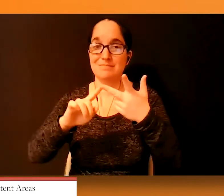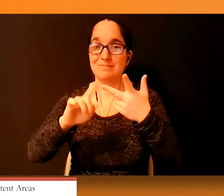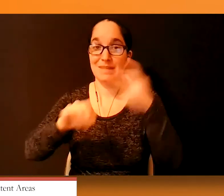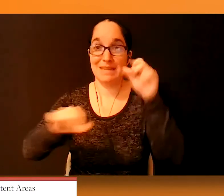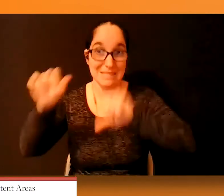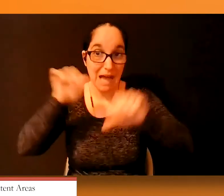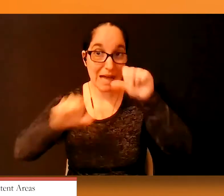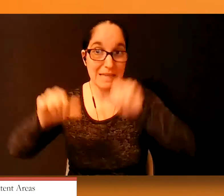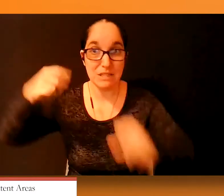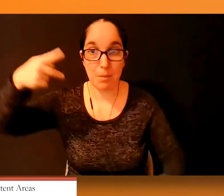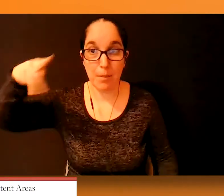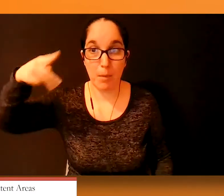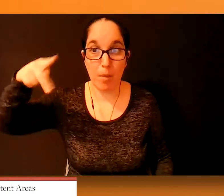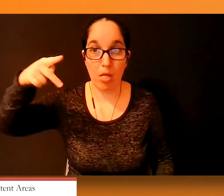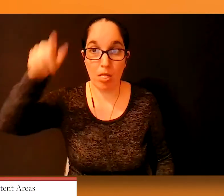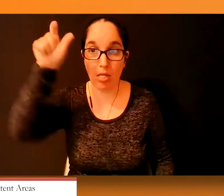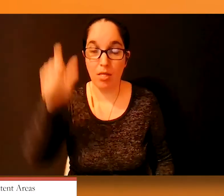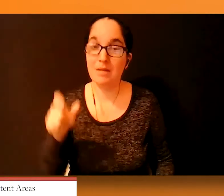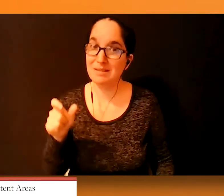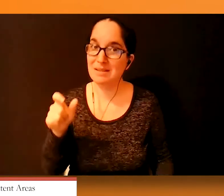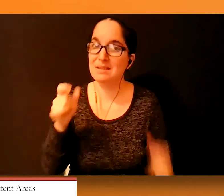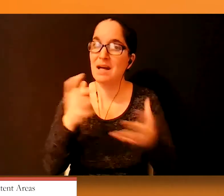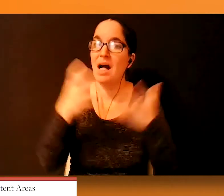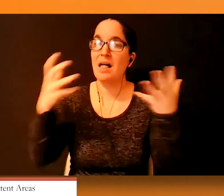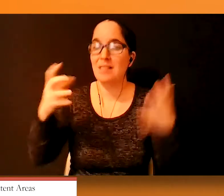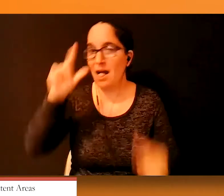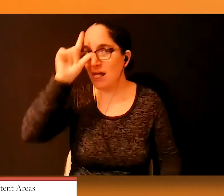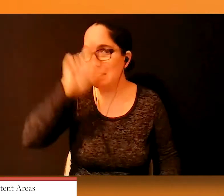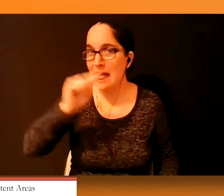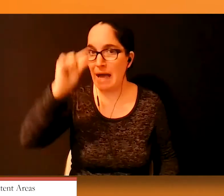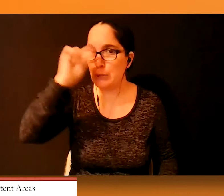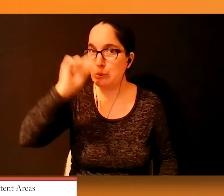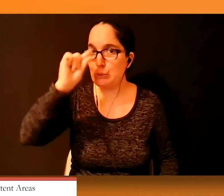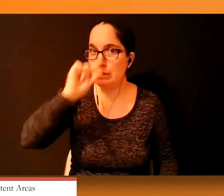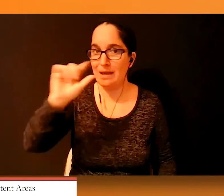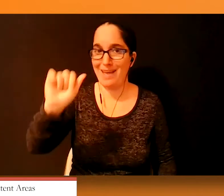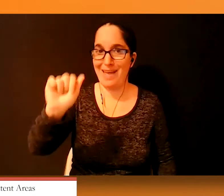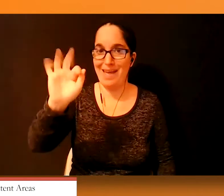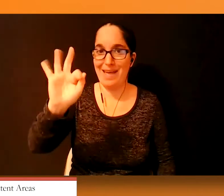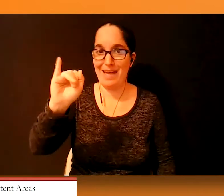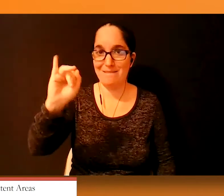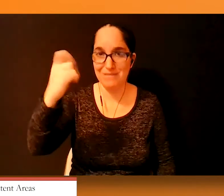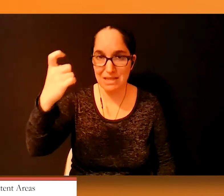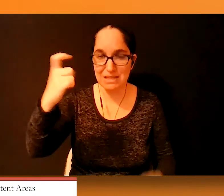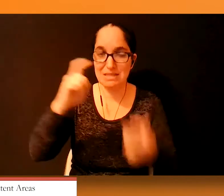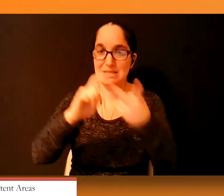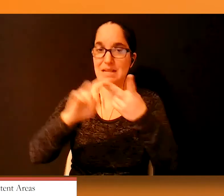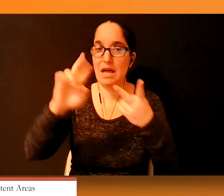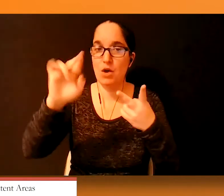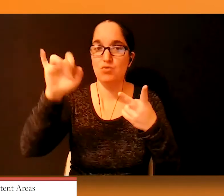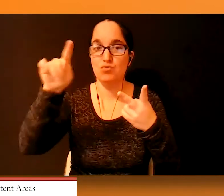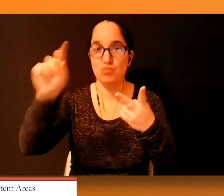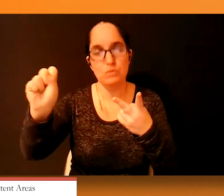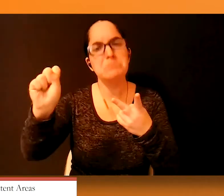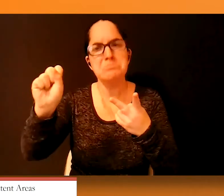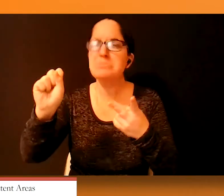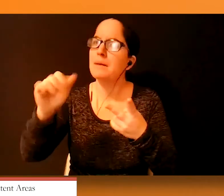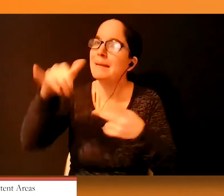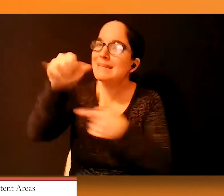of Latin and Greek affixes and roots, which is unique to your science. You also see that in math.